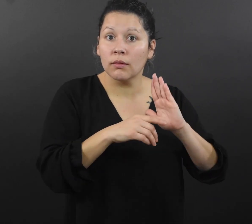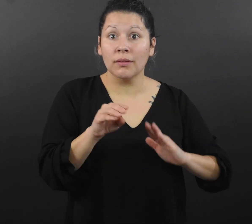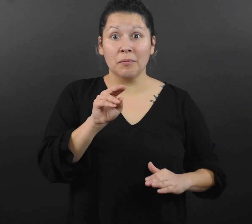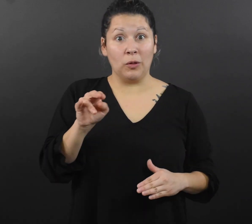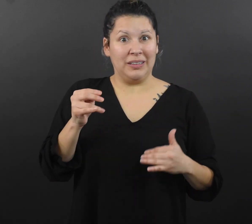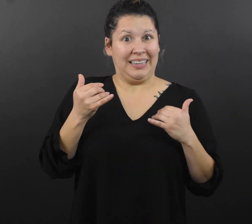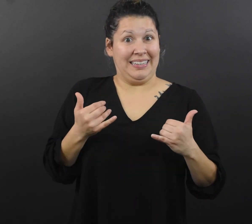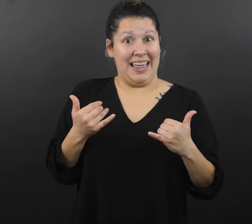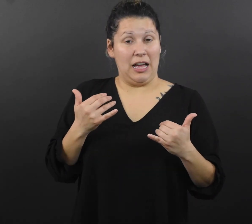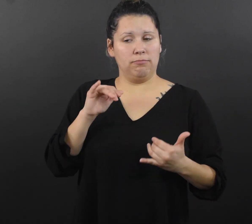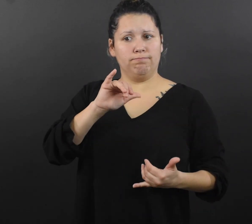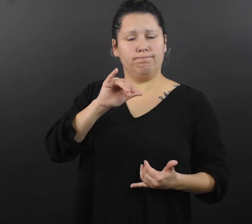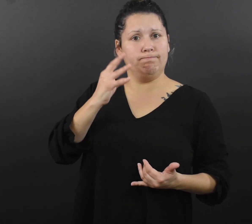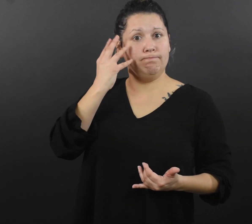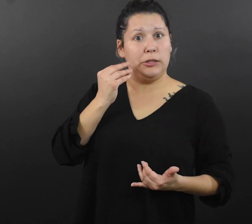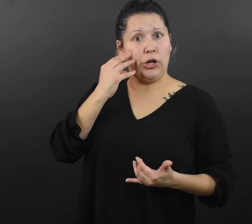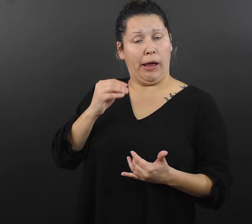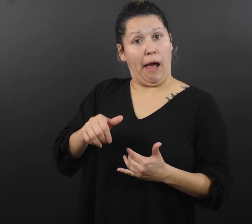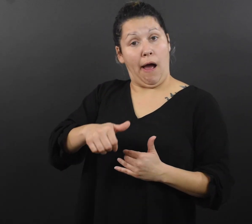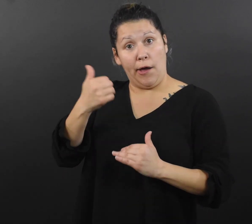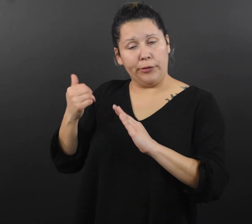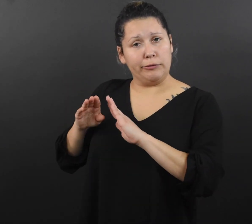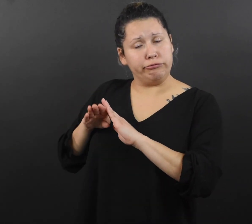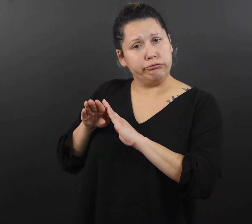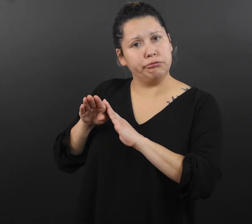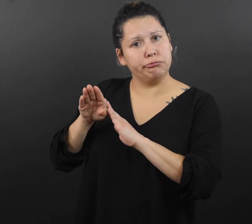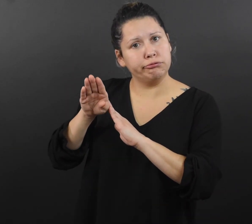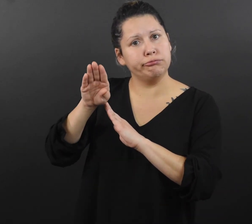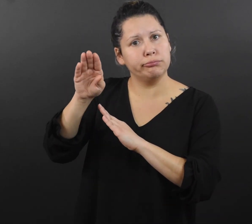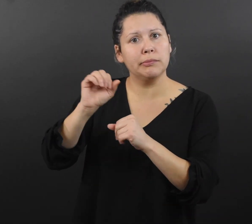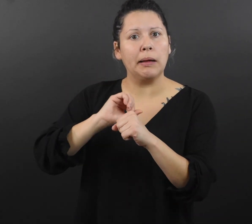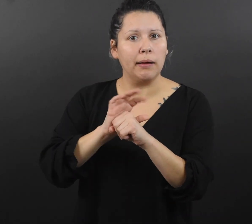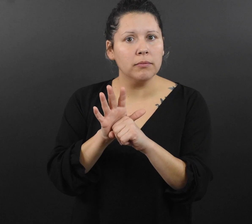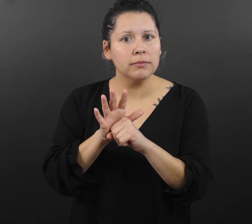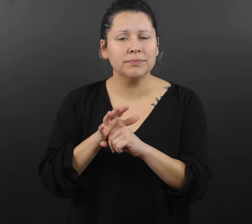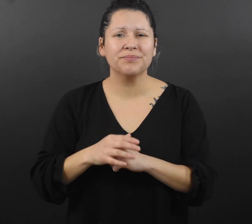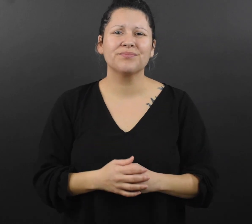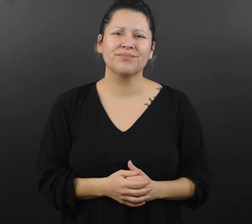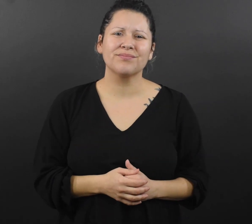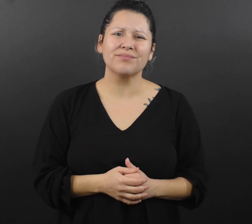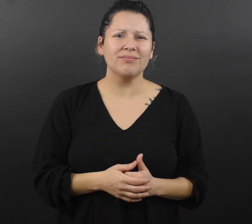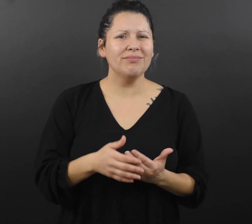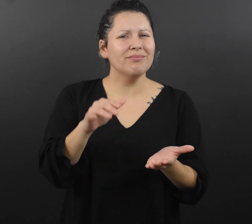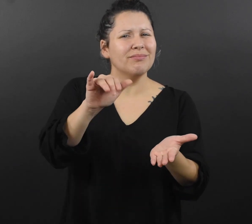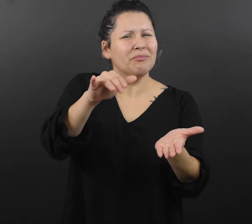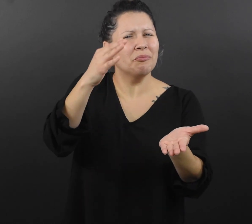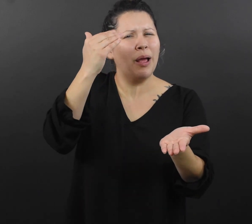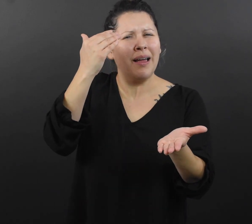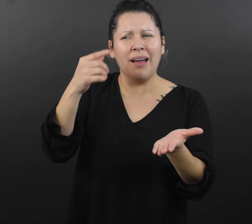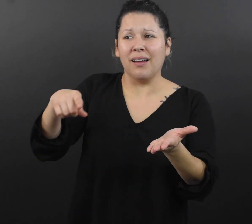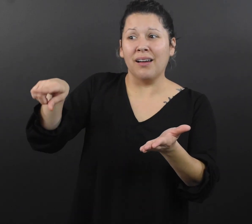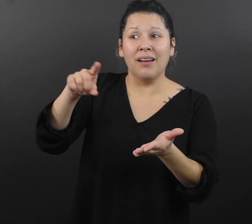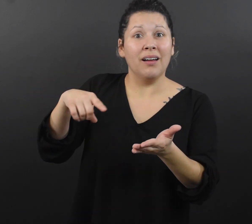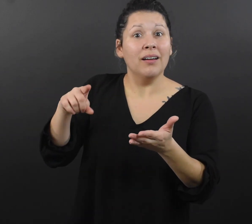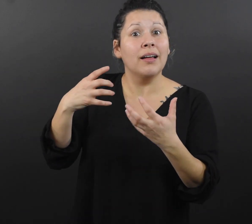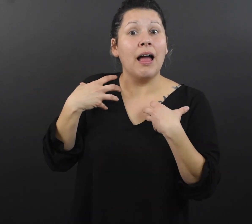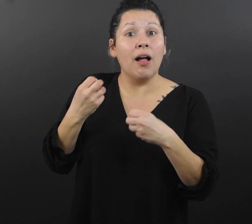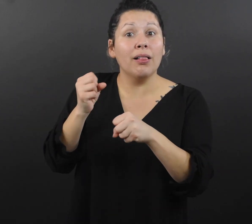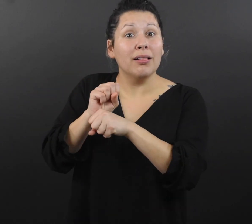is in the midst of another pandemic surge. That’s why health officials are urging the